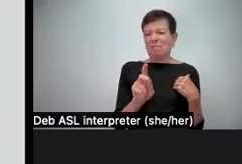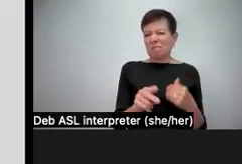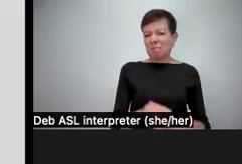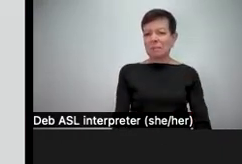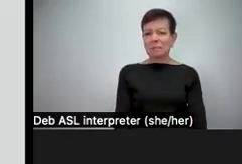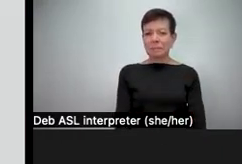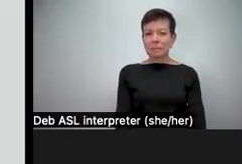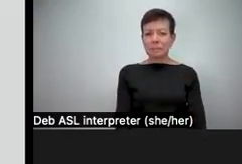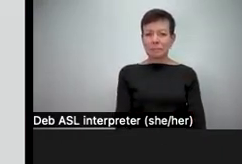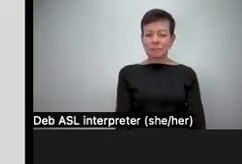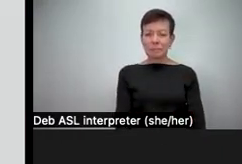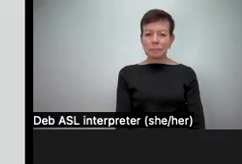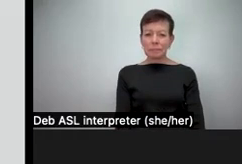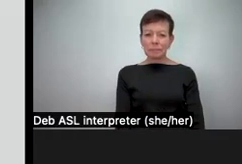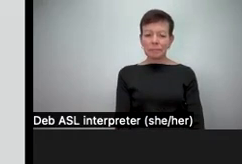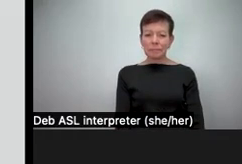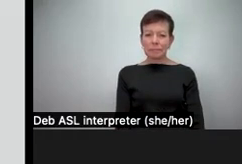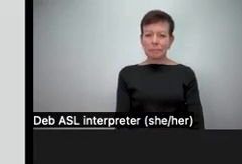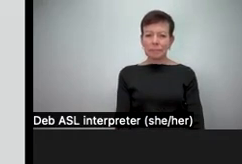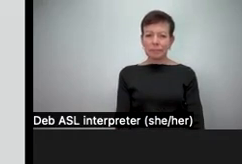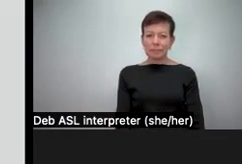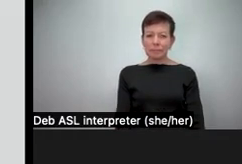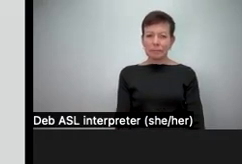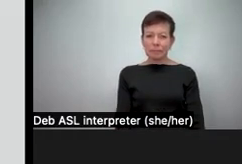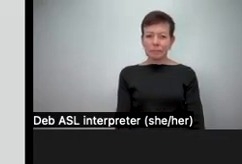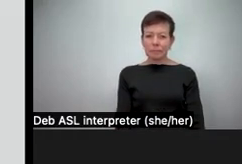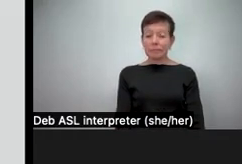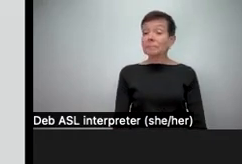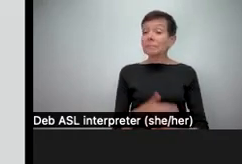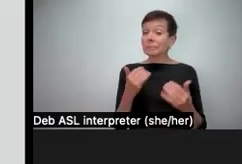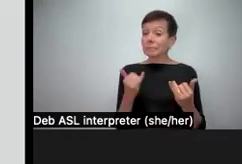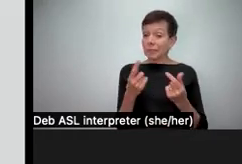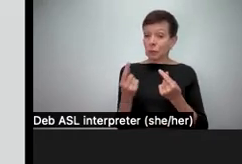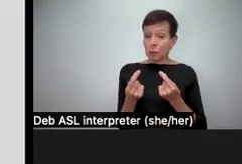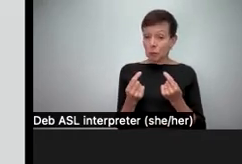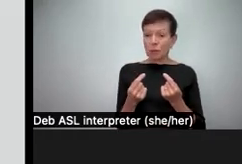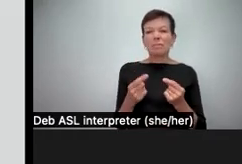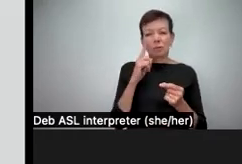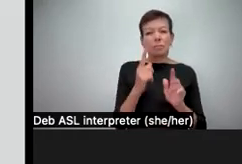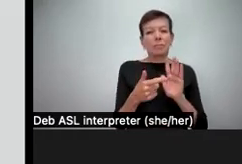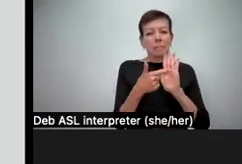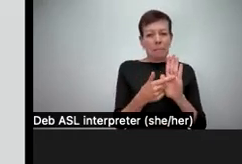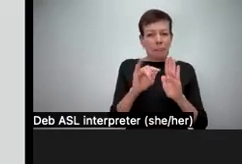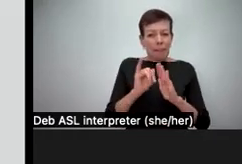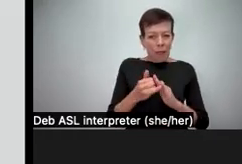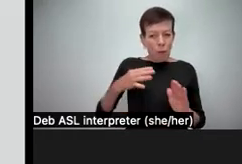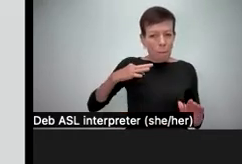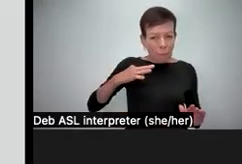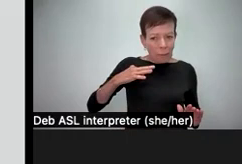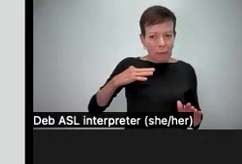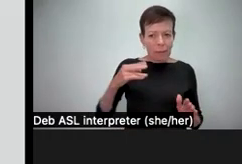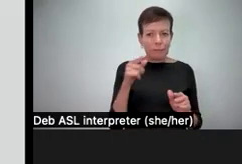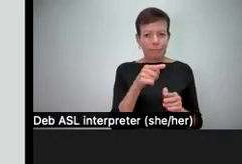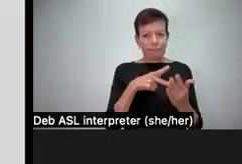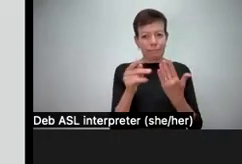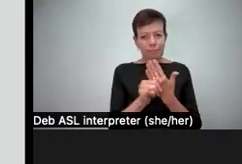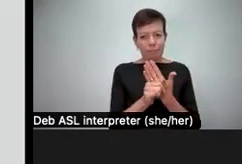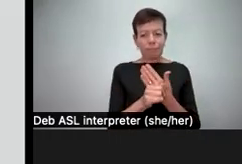Okay. So we're going to dive into how to apply for this program. Applications are only accepted